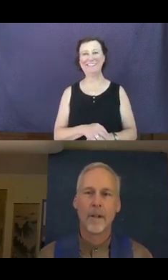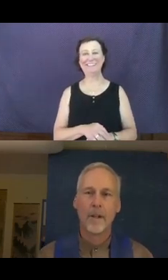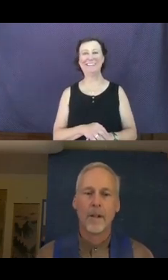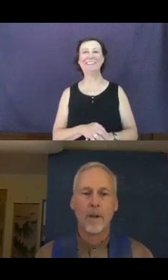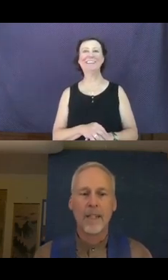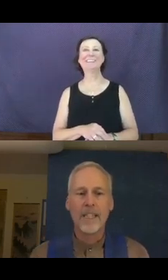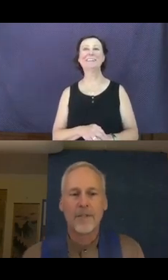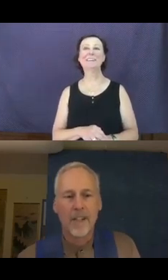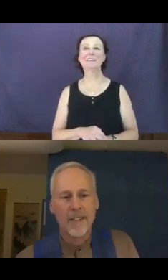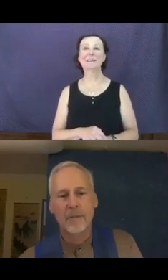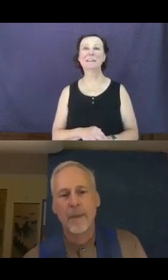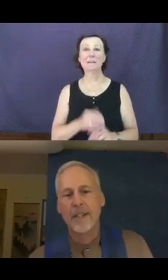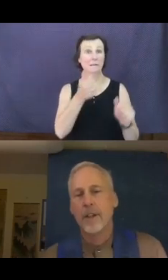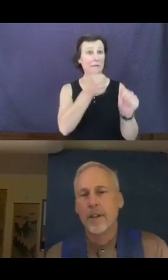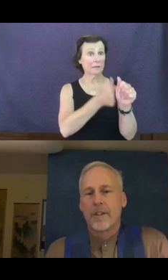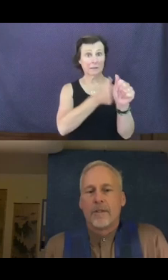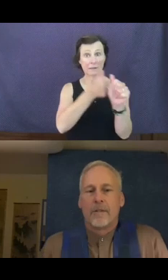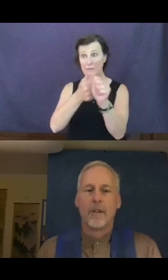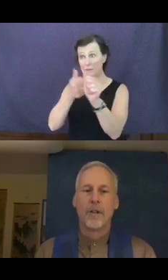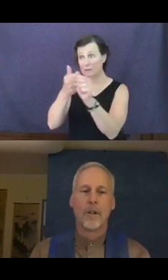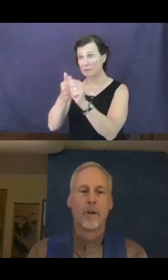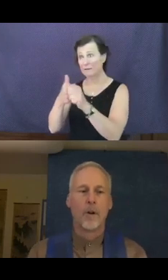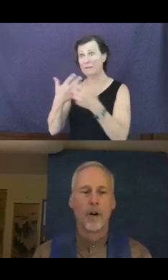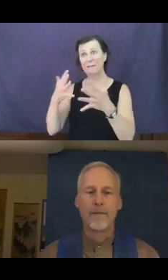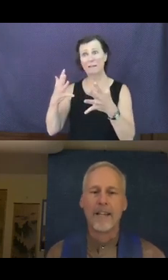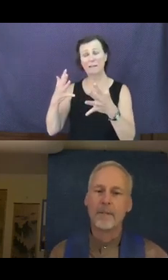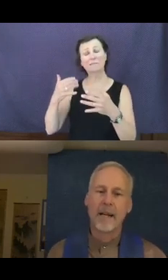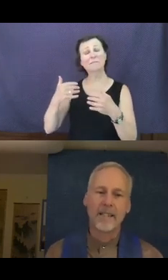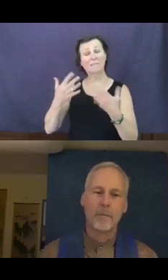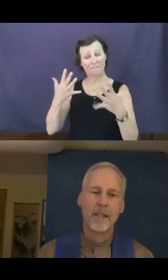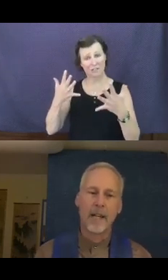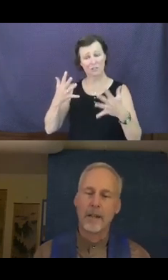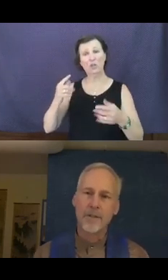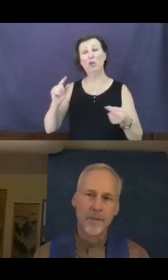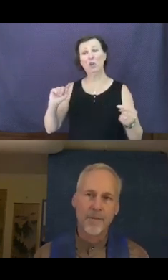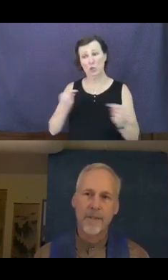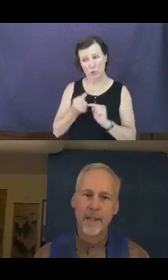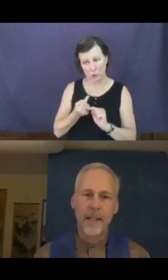Well, each of us has been hurt or offended by someone else.